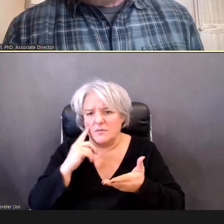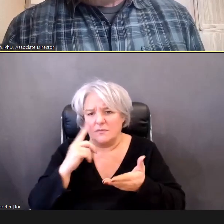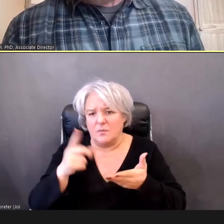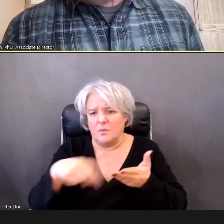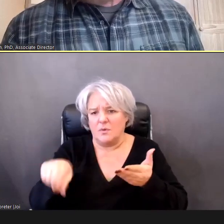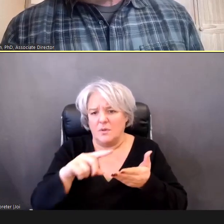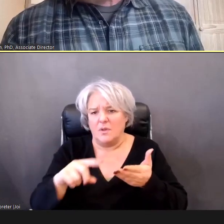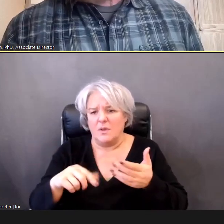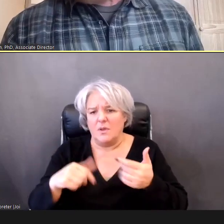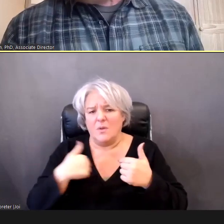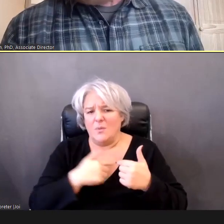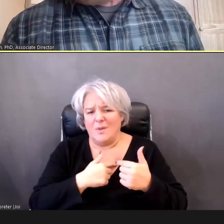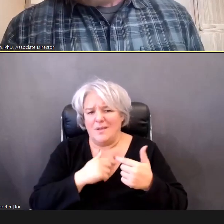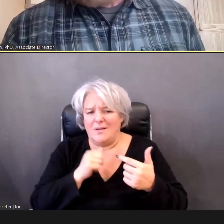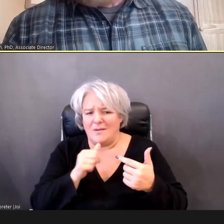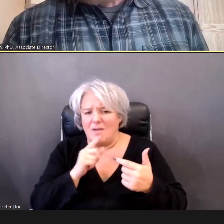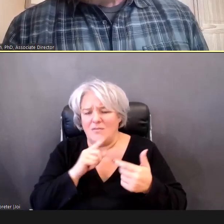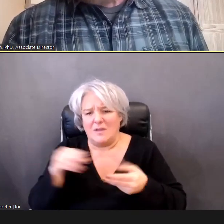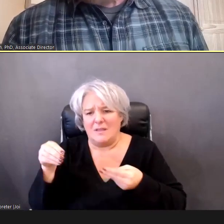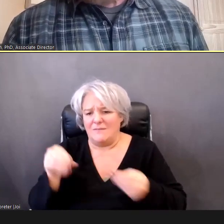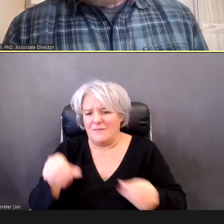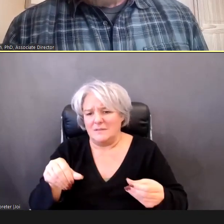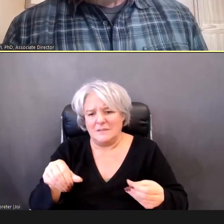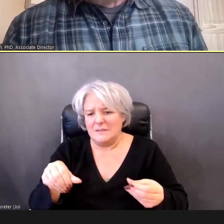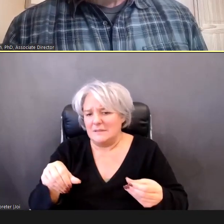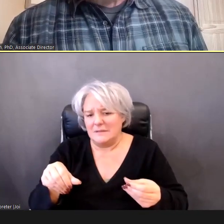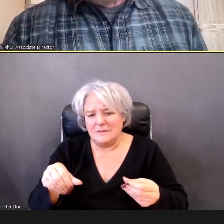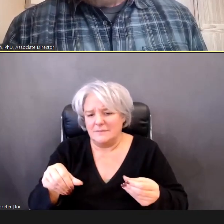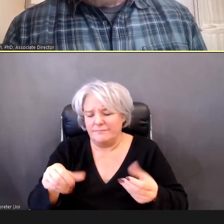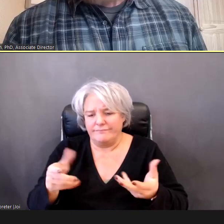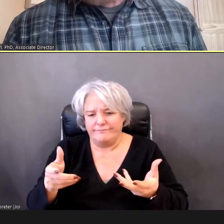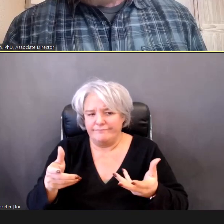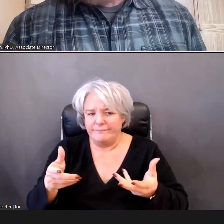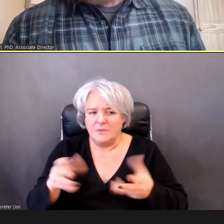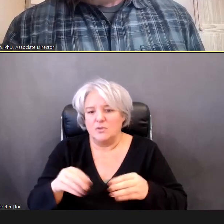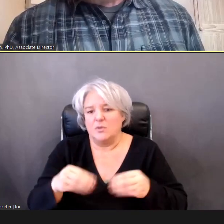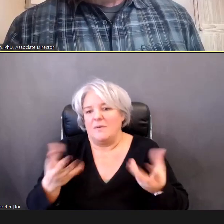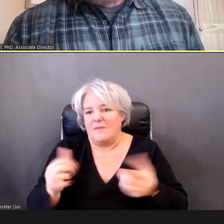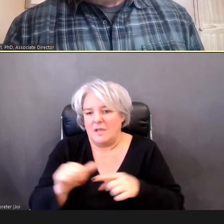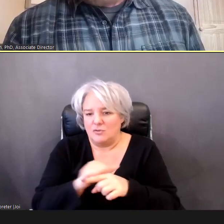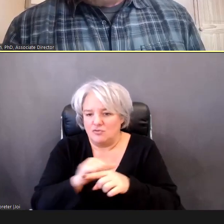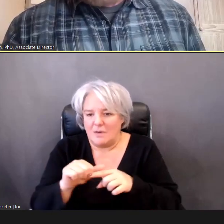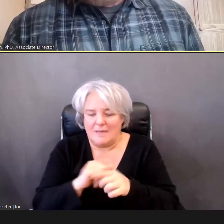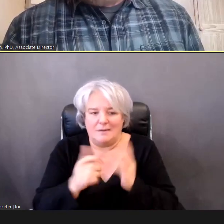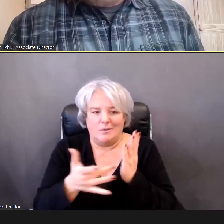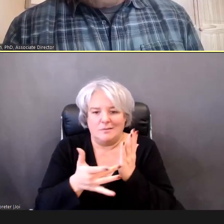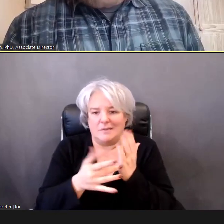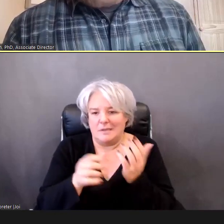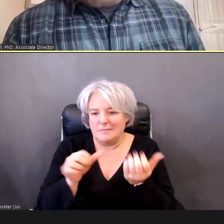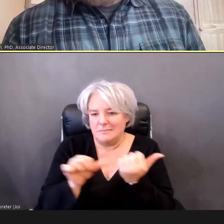longer really funded to um provide